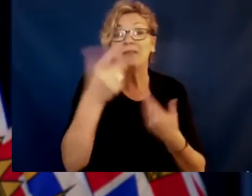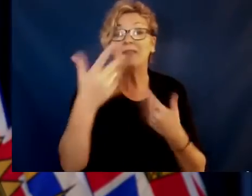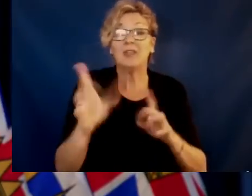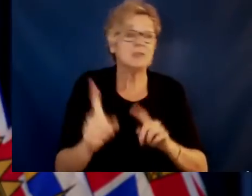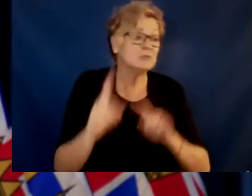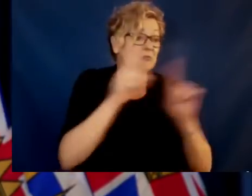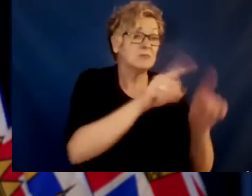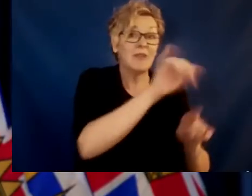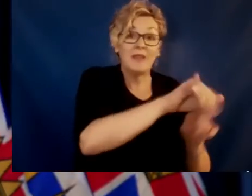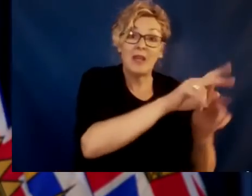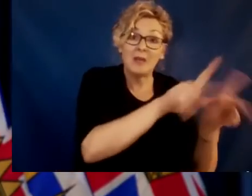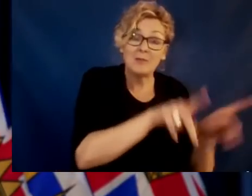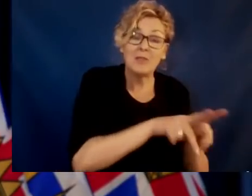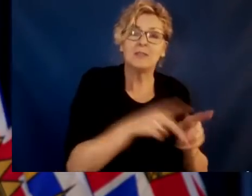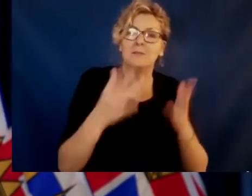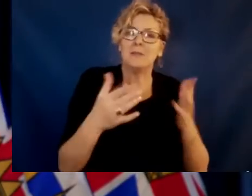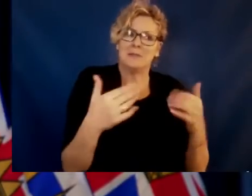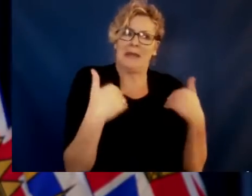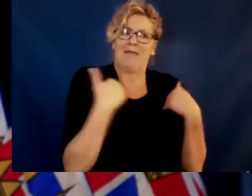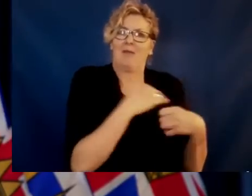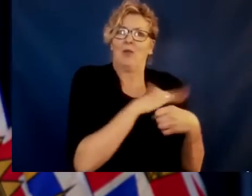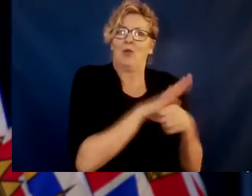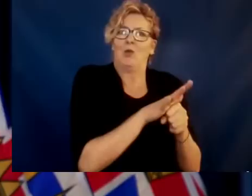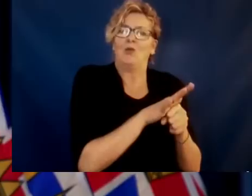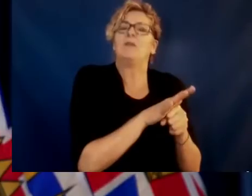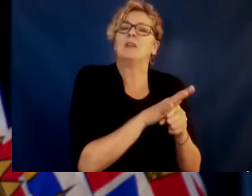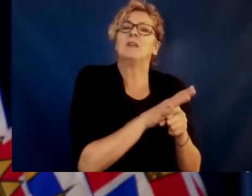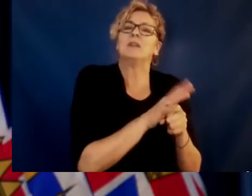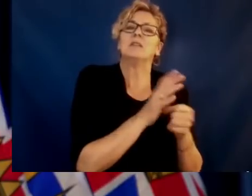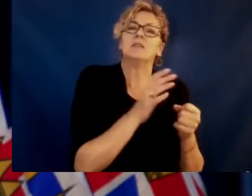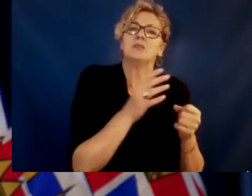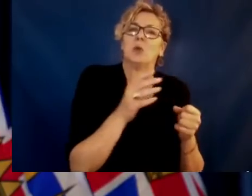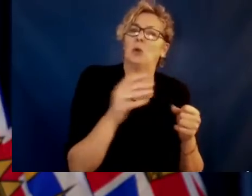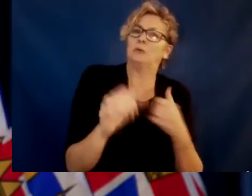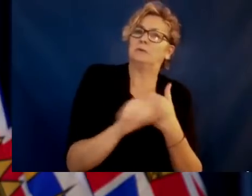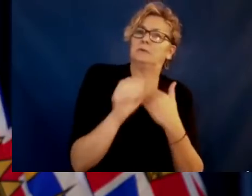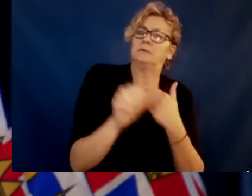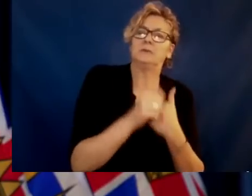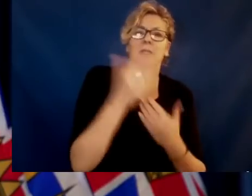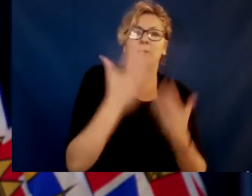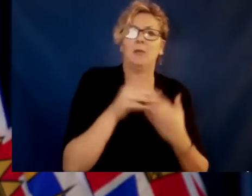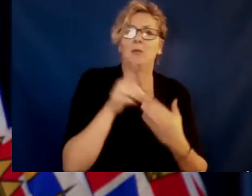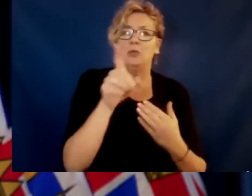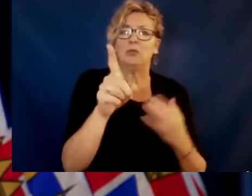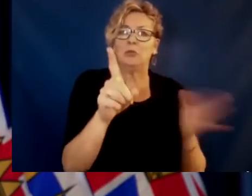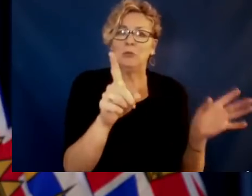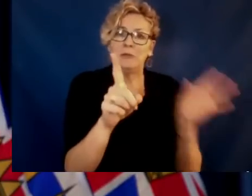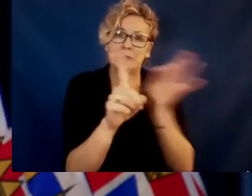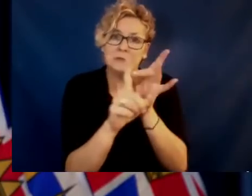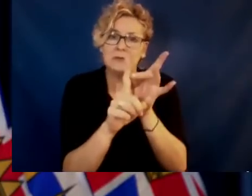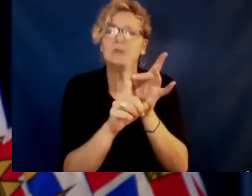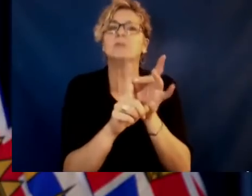need to. As well, by sharing information if you are sick about where you've been and who